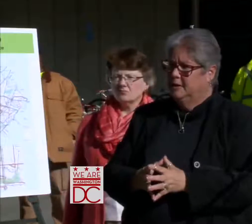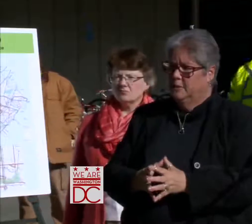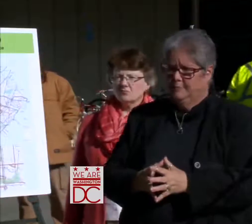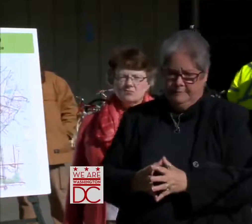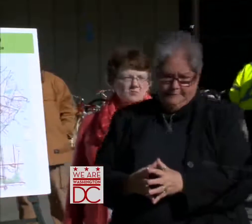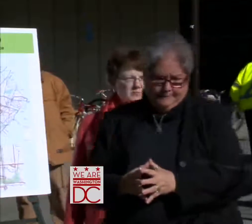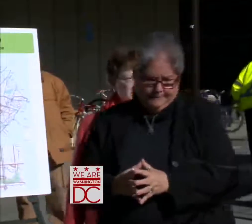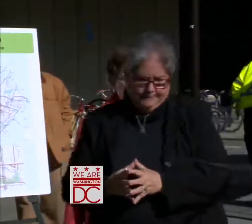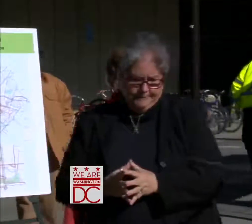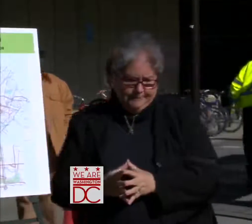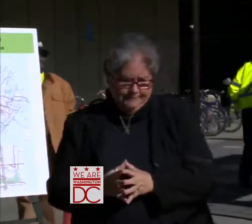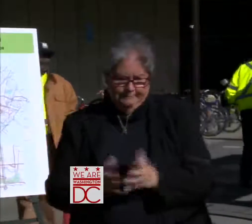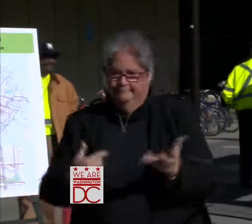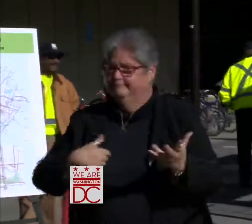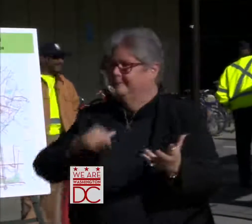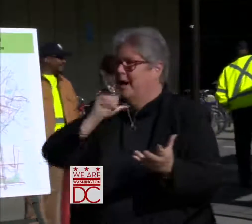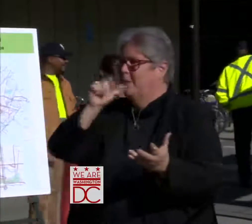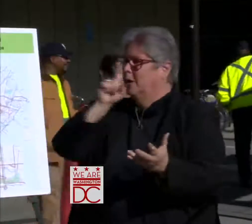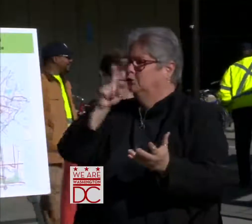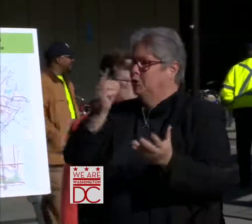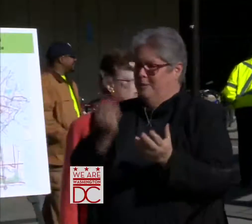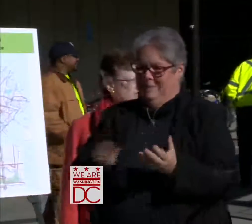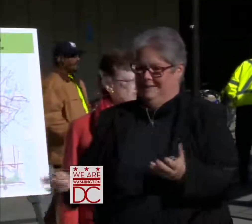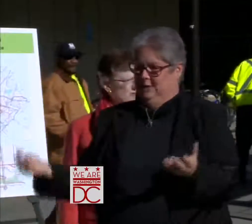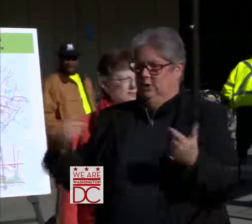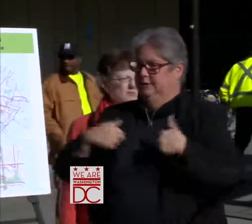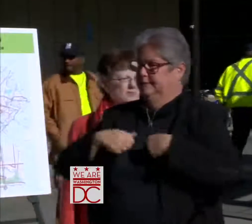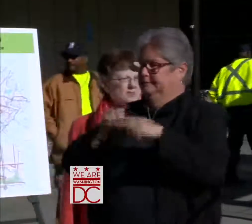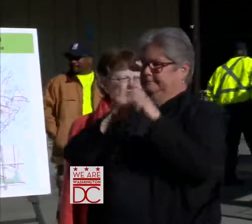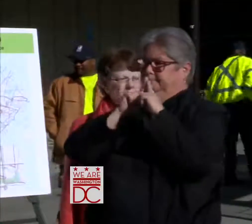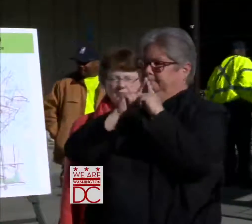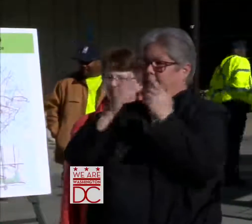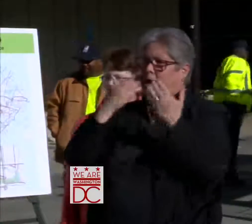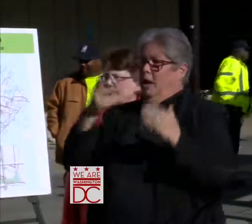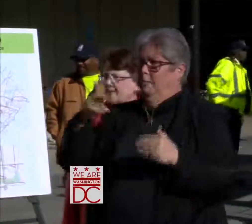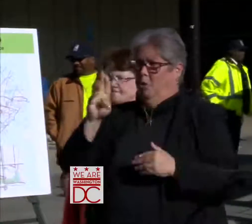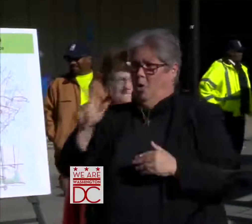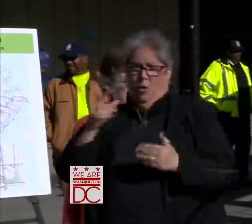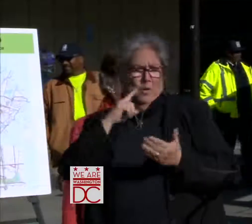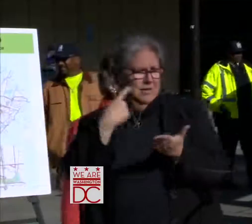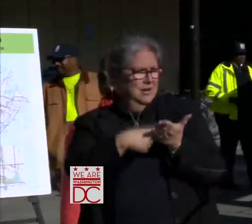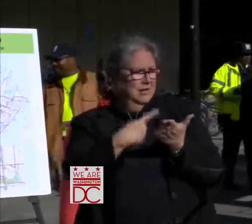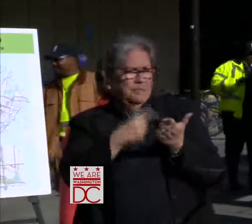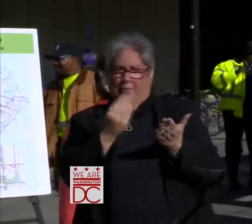I'M NOT SURE OF ALL OF THE MATERIALS. I DON'T KNOW IF PAUL WANTS TO TALK ABOUT THE MATERIALS THAT